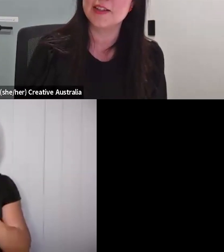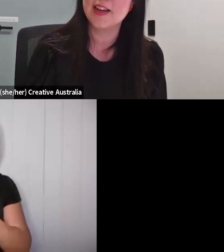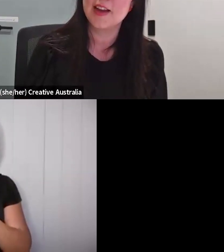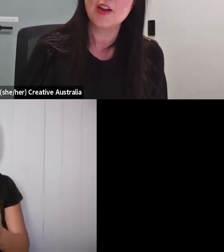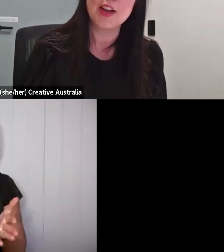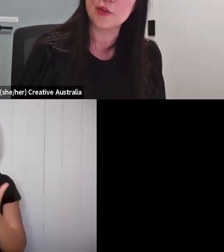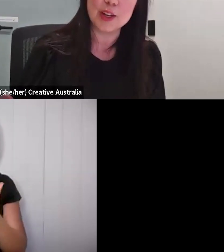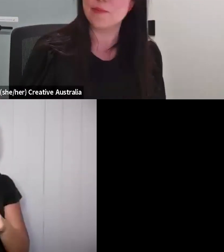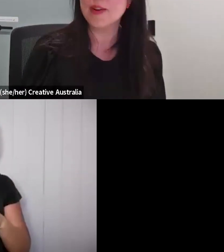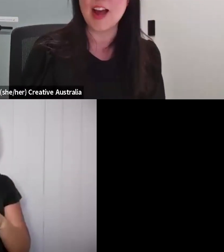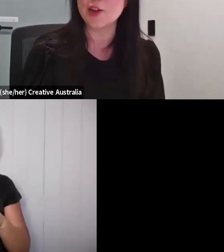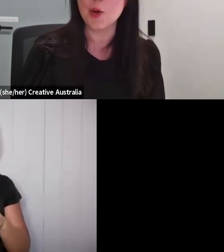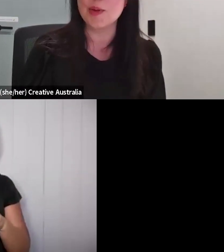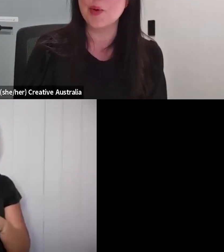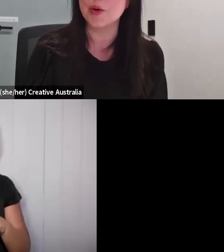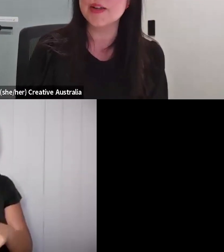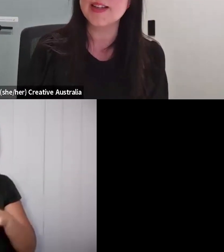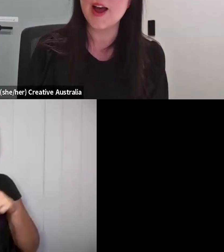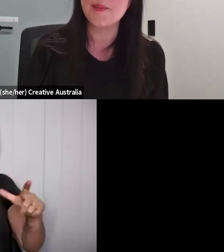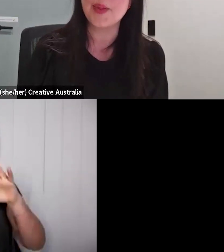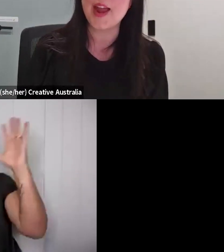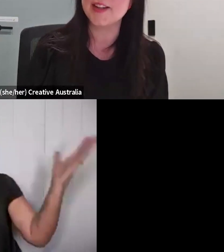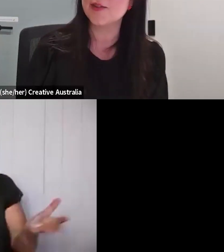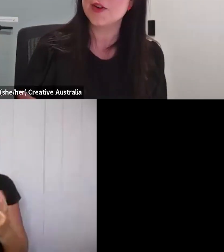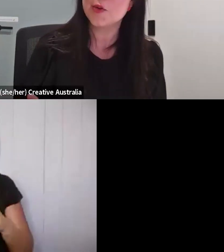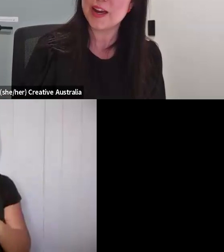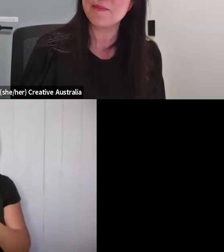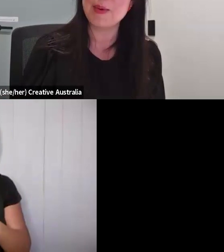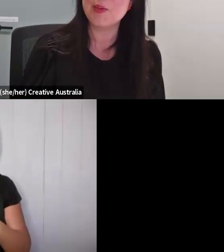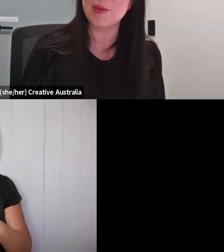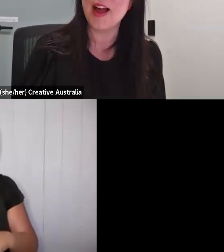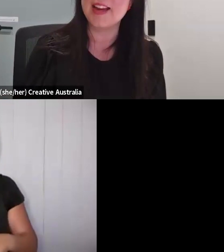its large global importance. It is the taps – but perhaps we had to be thinking about playing